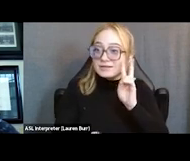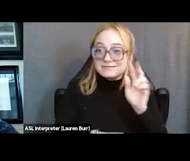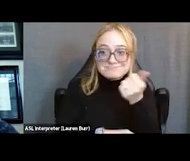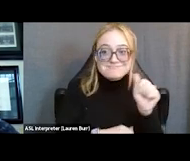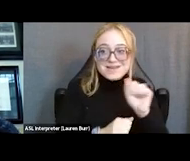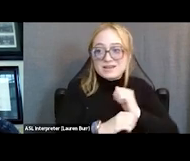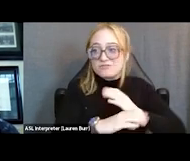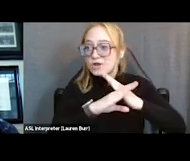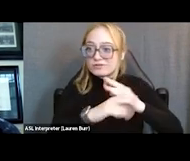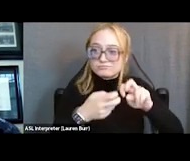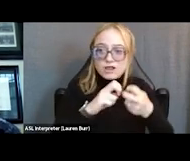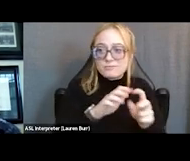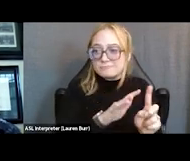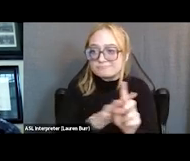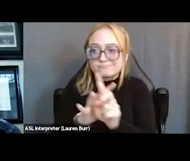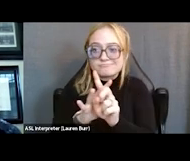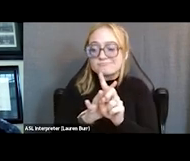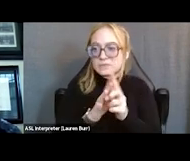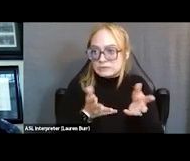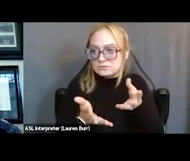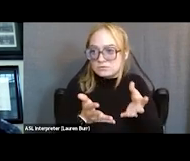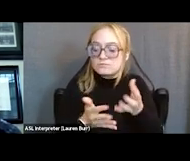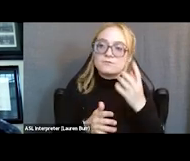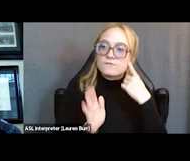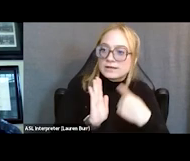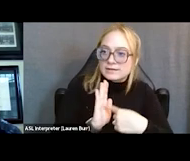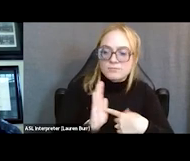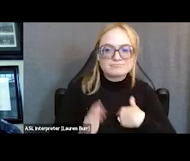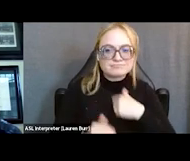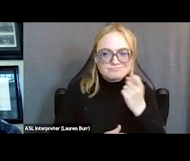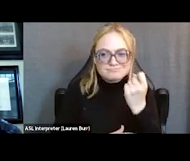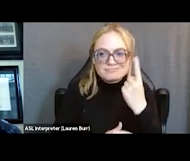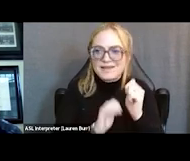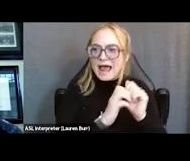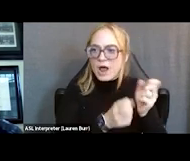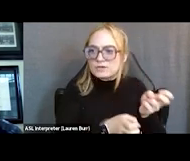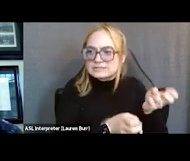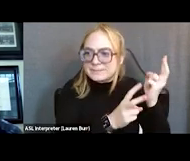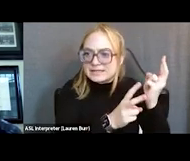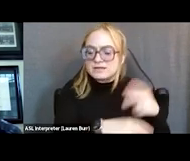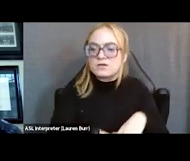And that can include, hey, I don't understand how I'm supposed to submit this. Or hey Millie,